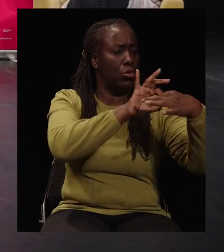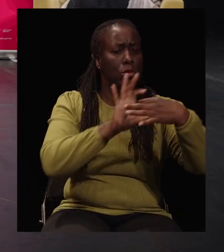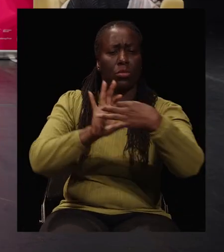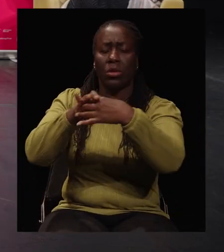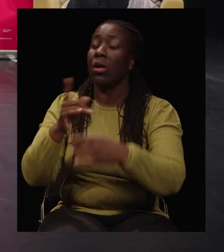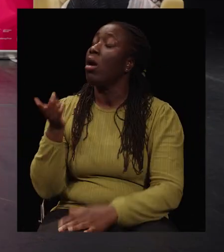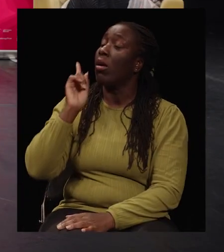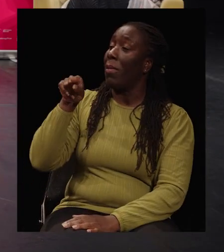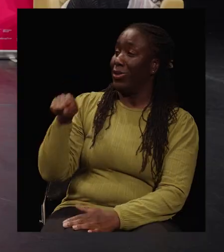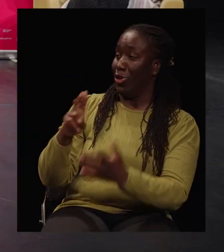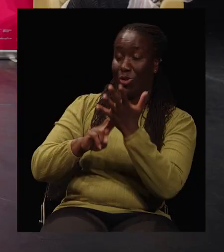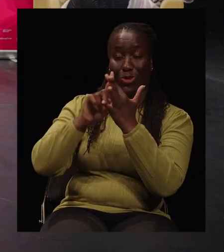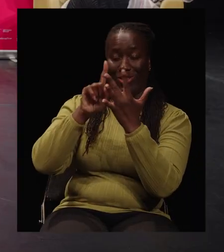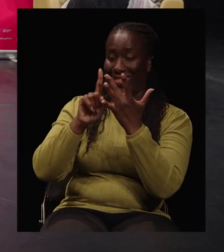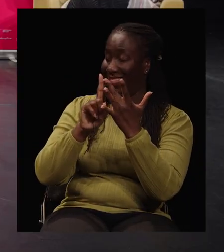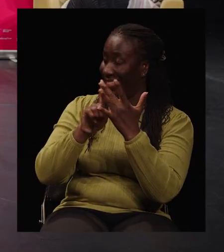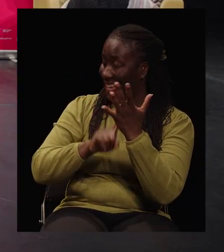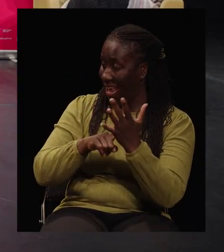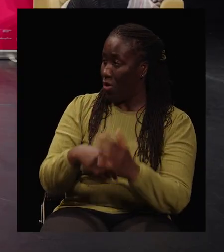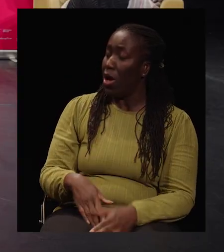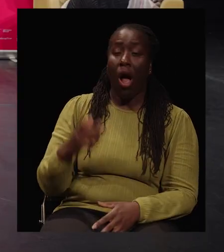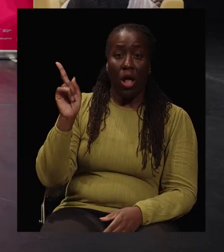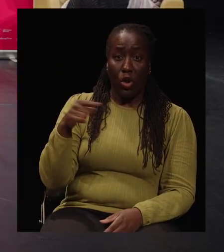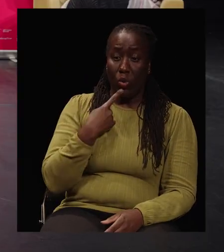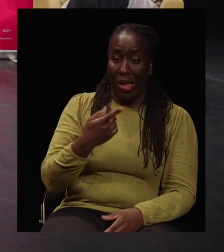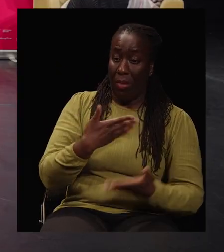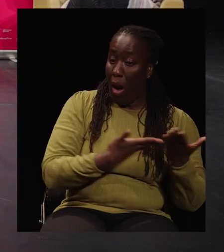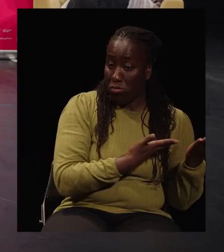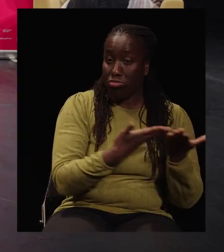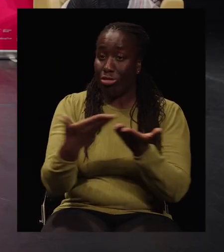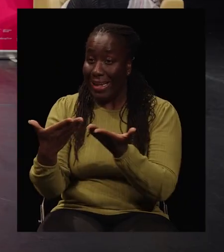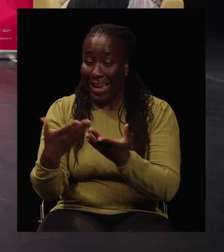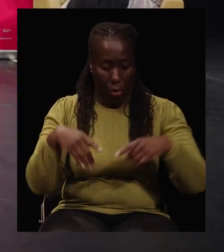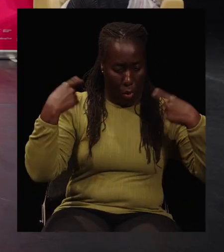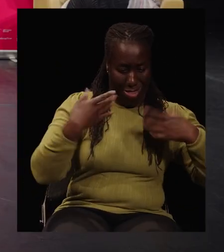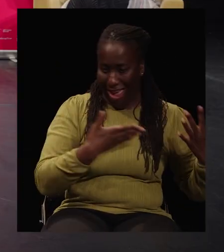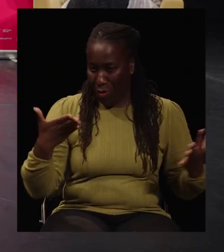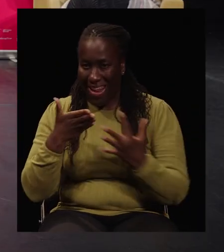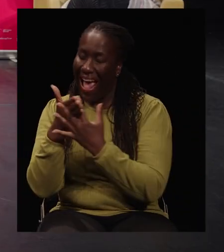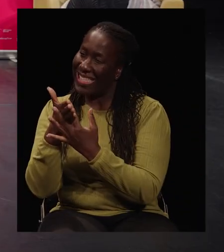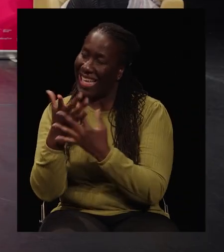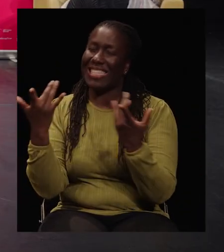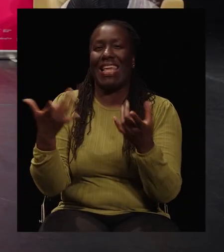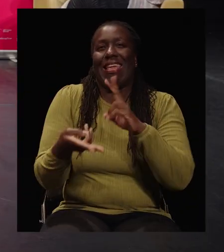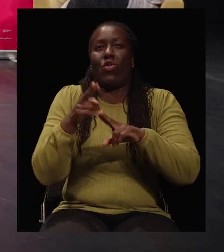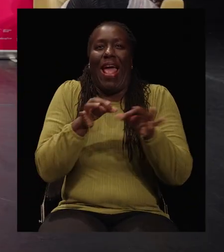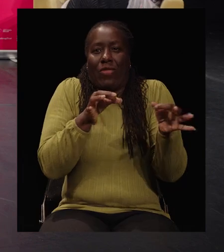Often allowing access or bringing access means some kind of scheme, or project, or initiative.